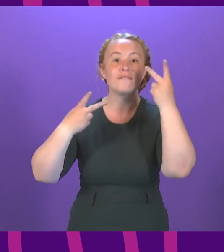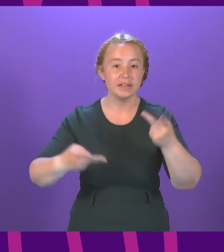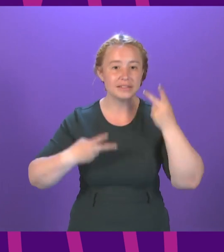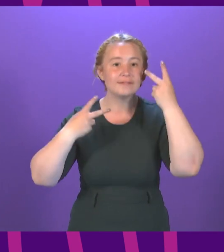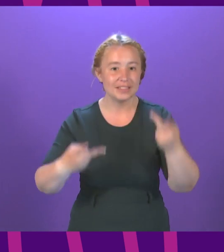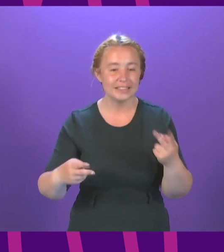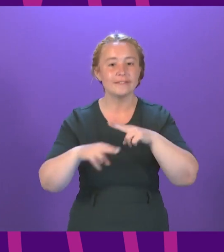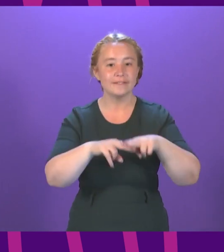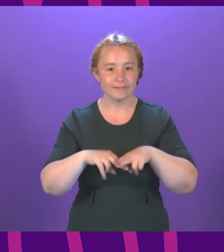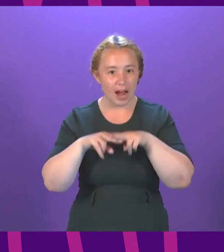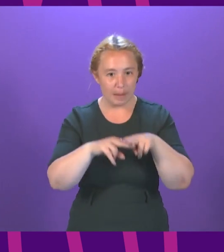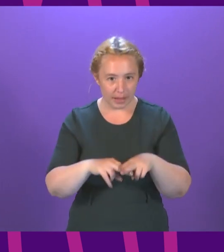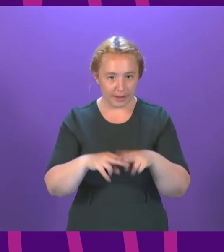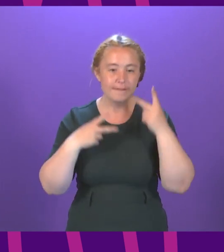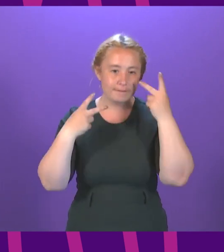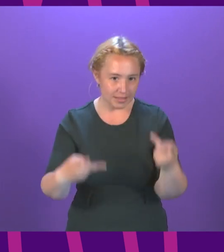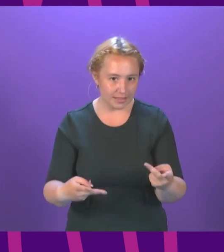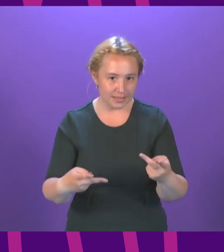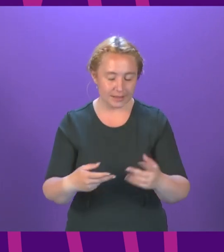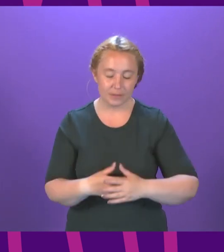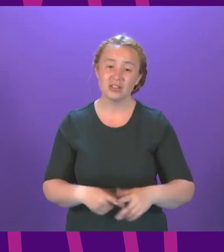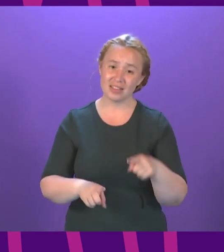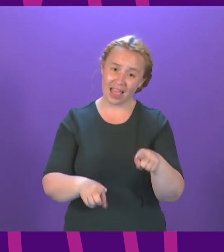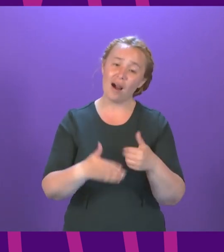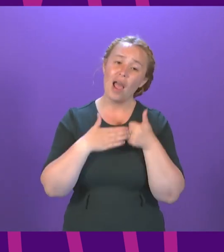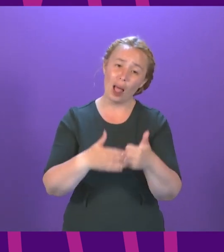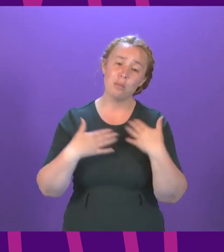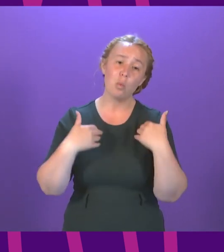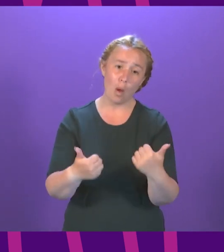so important to their wellbeing. I am happy to ask the health secretary to look at particular